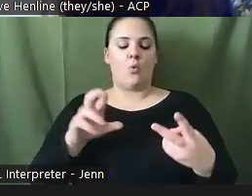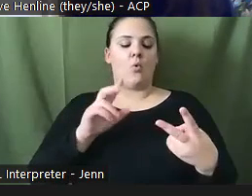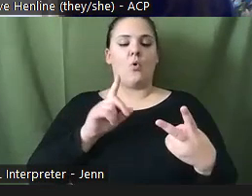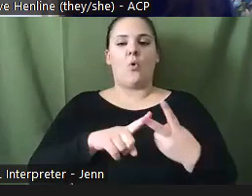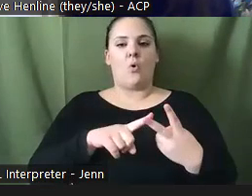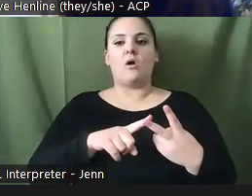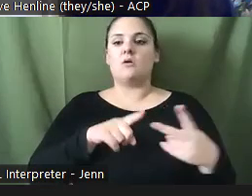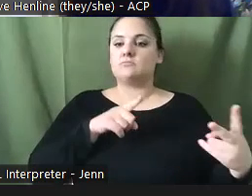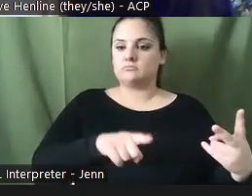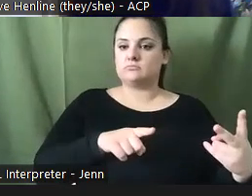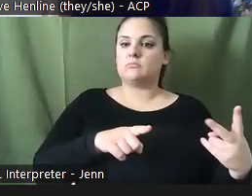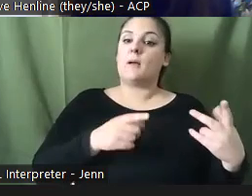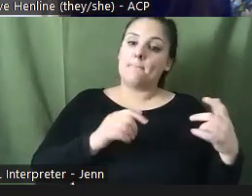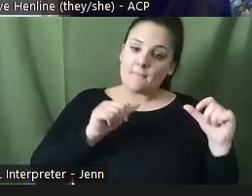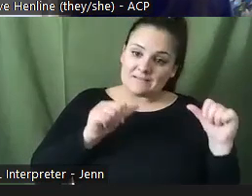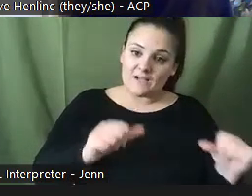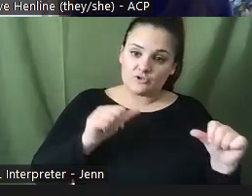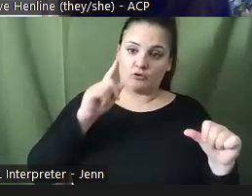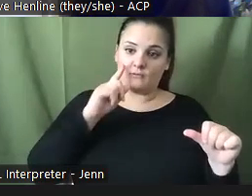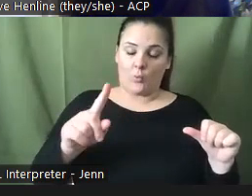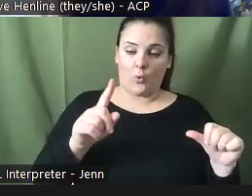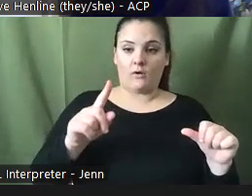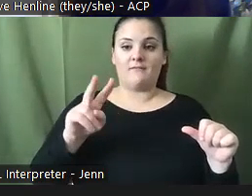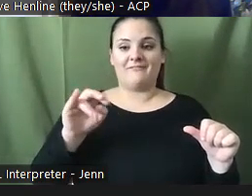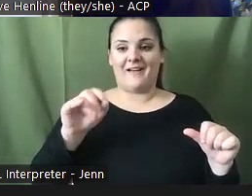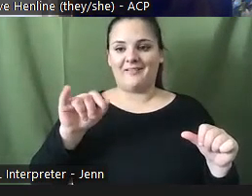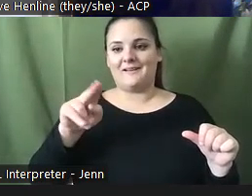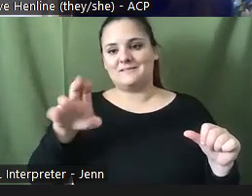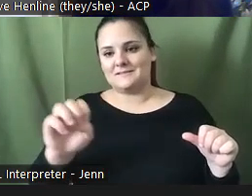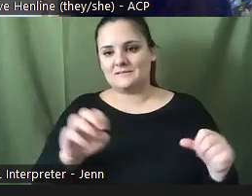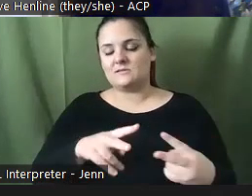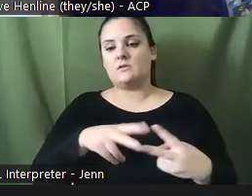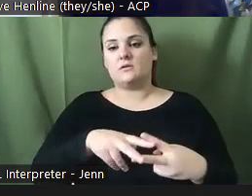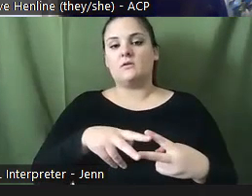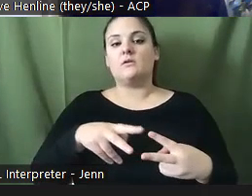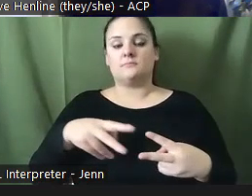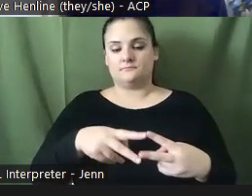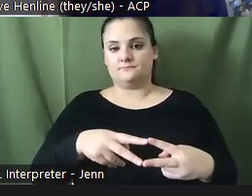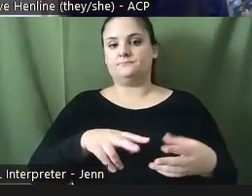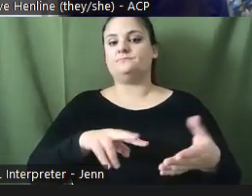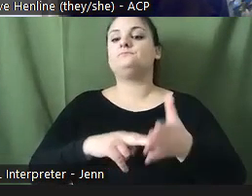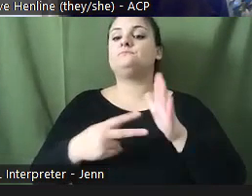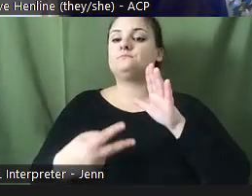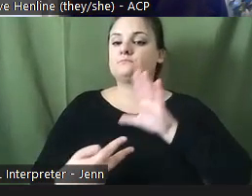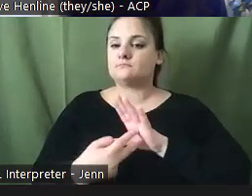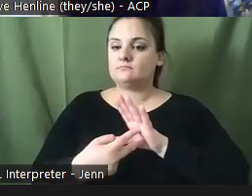living in the same home as a primary participant, you can enroll into the program as a co-applicant.